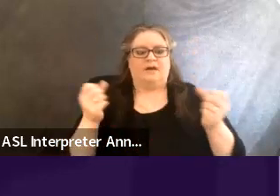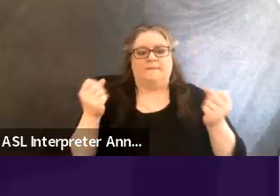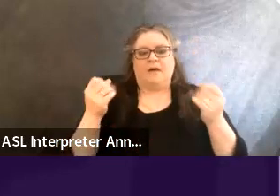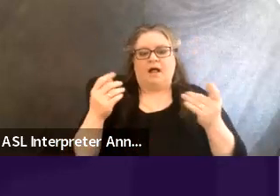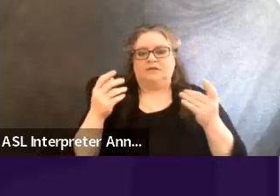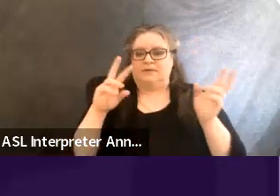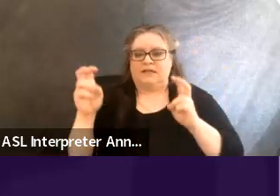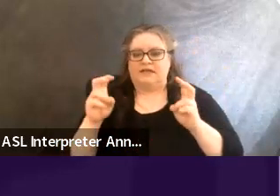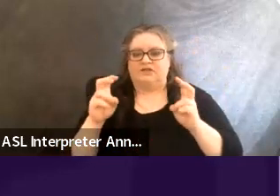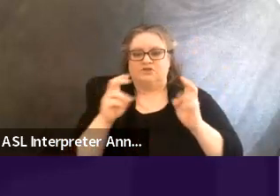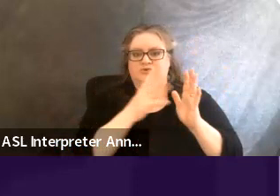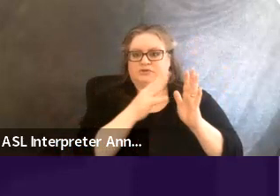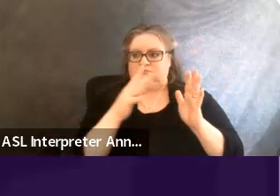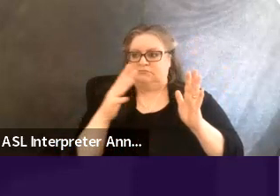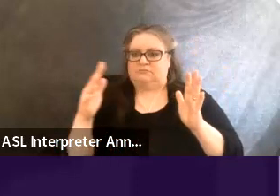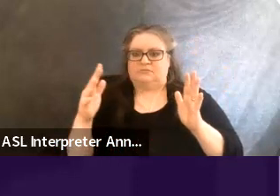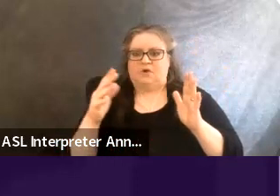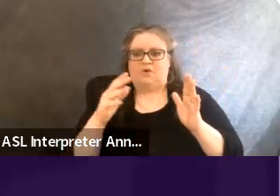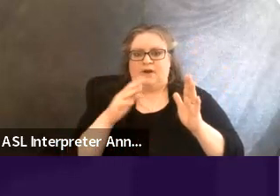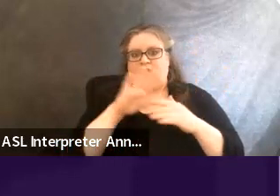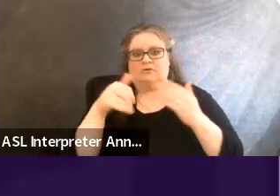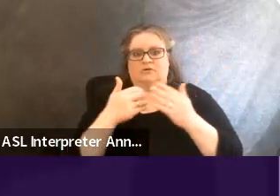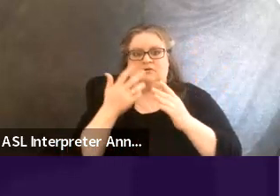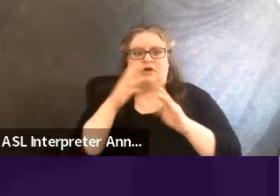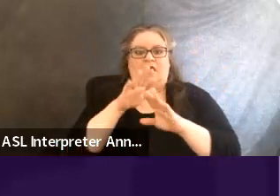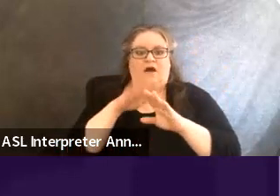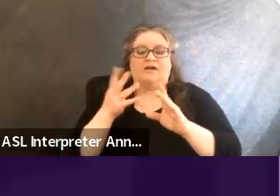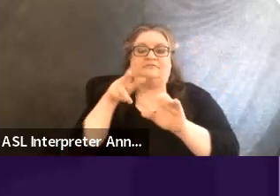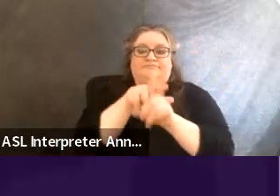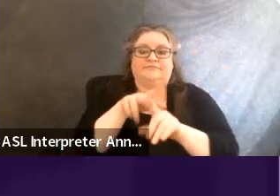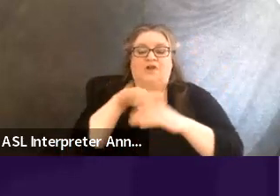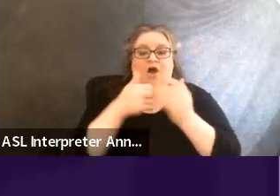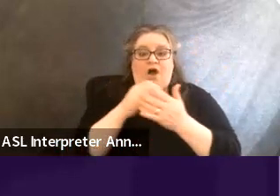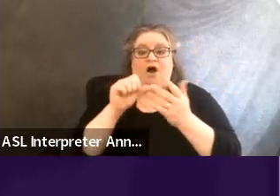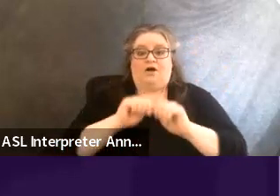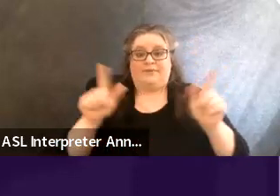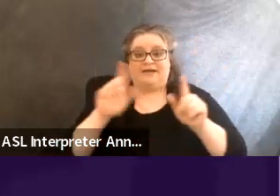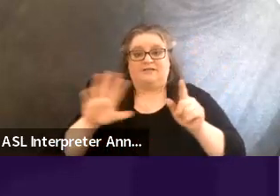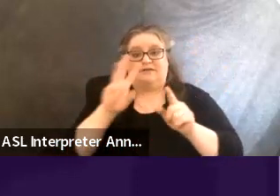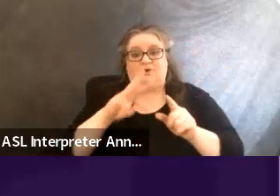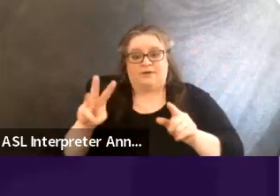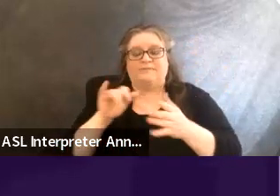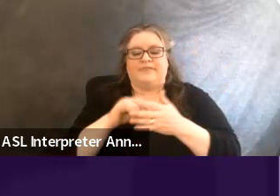across several or all pages of your website? That's when we apply prioritization.